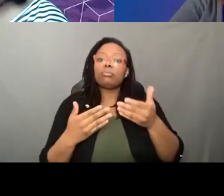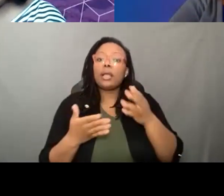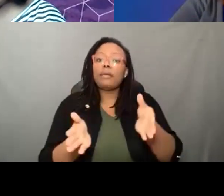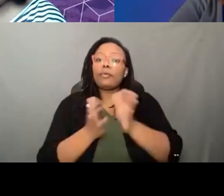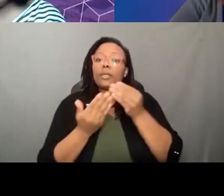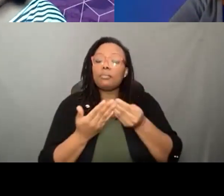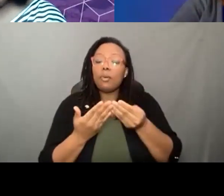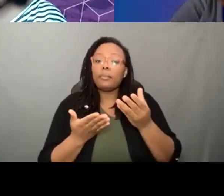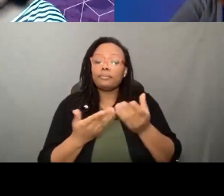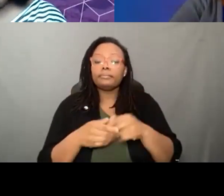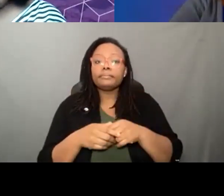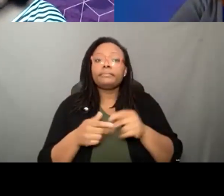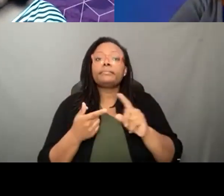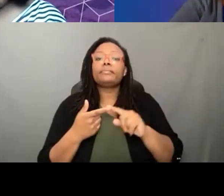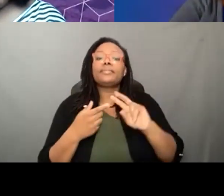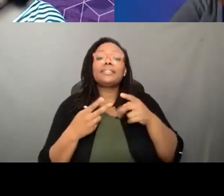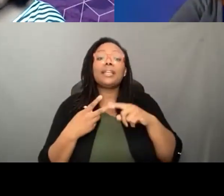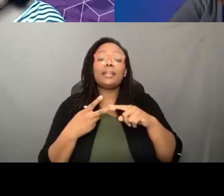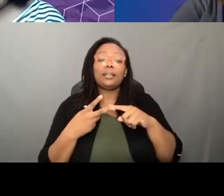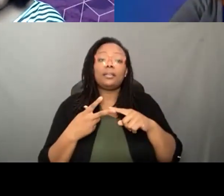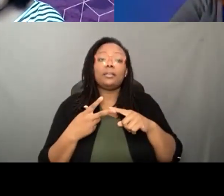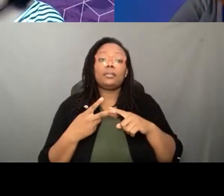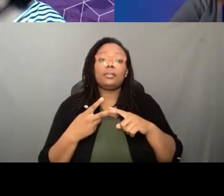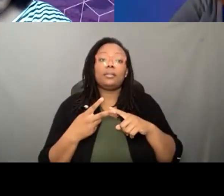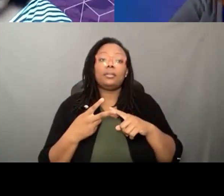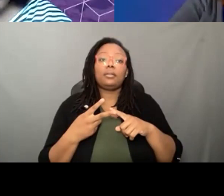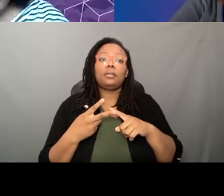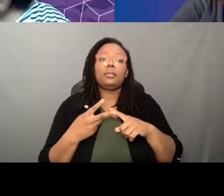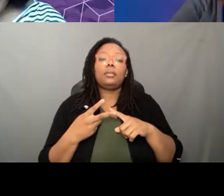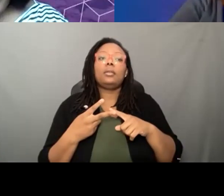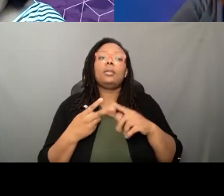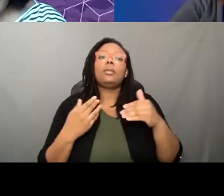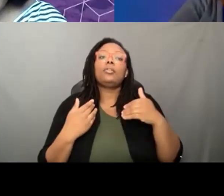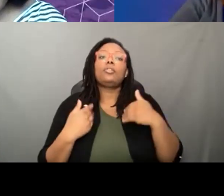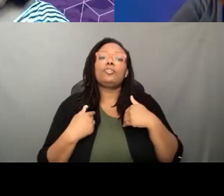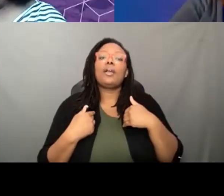And then second, you have the rebudgeting authority